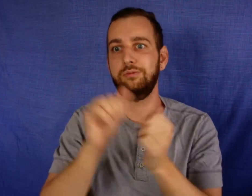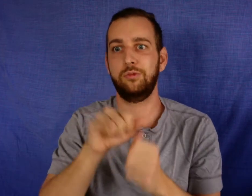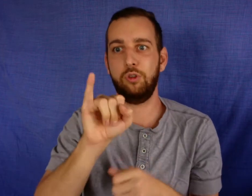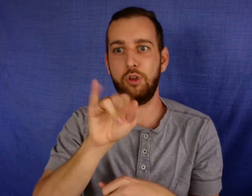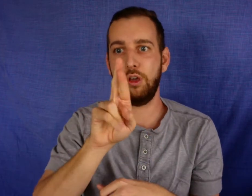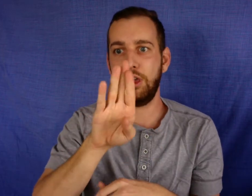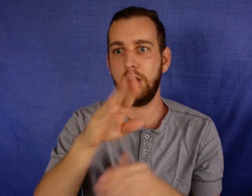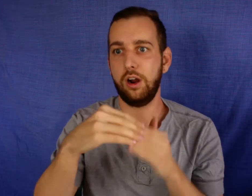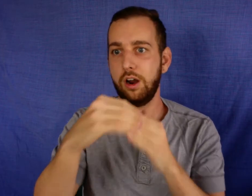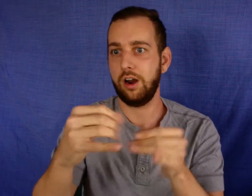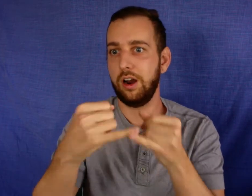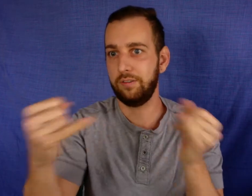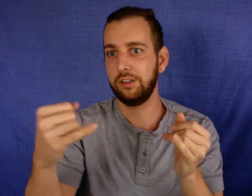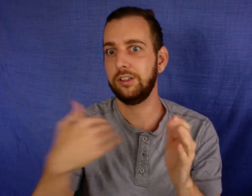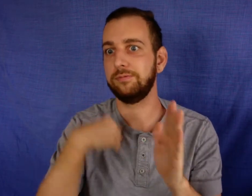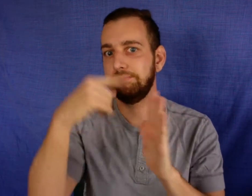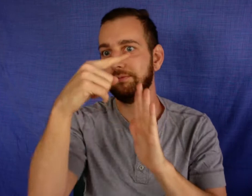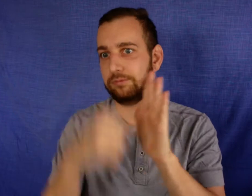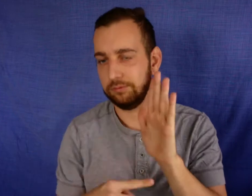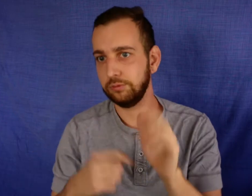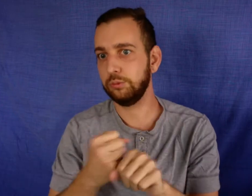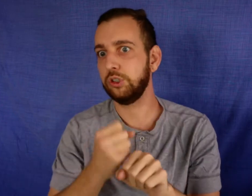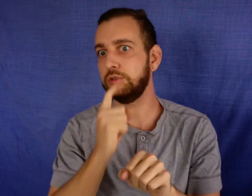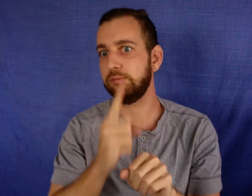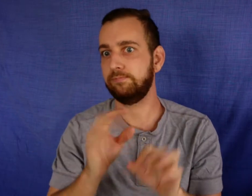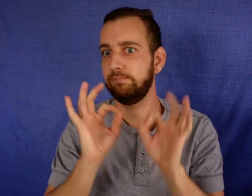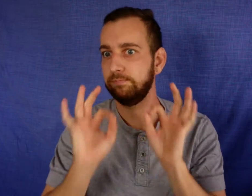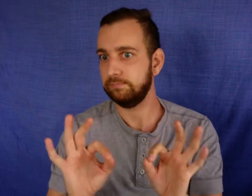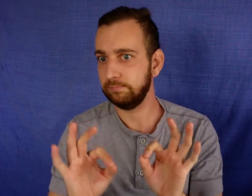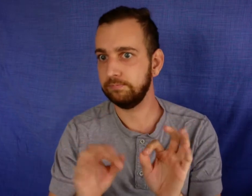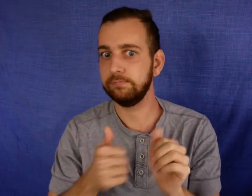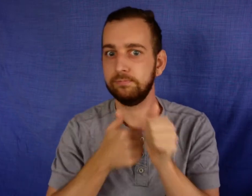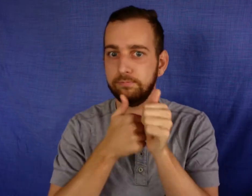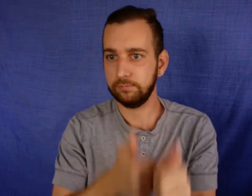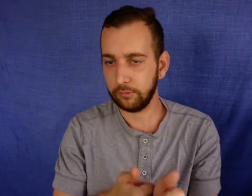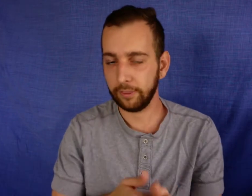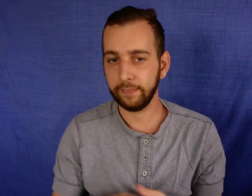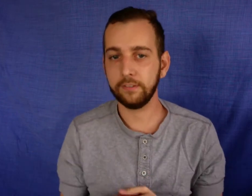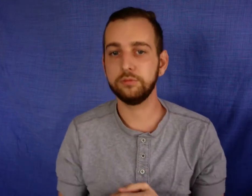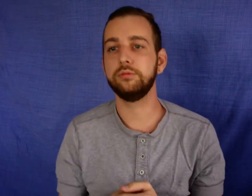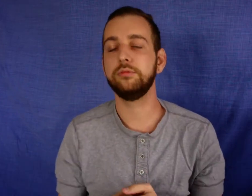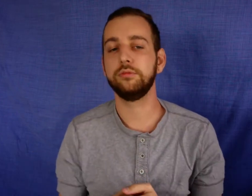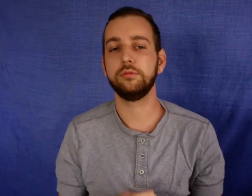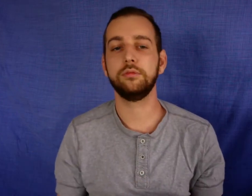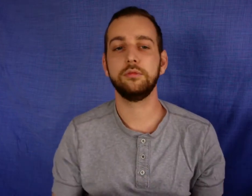It is especially important to review the IRB guidelines to ensure the remote work meets these same standards.